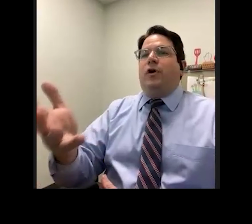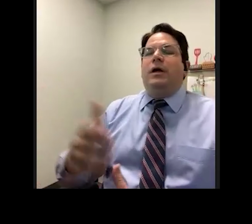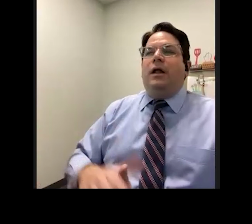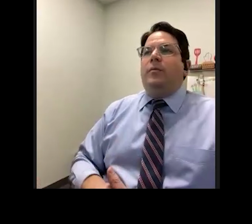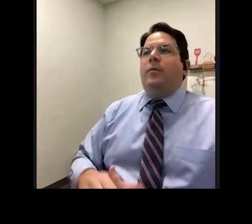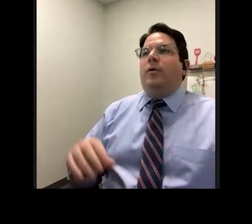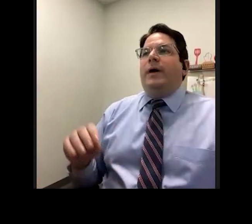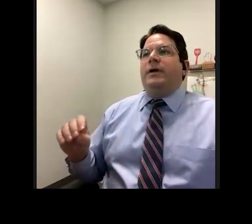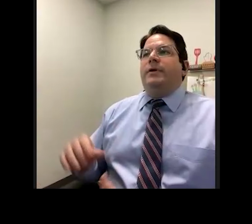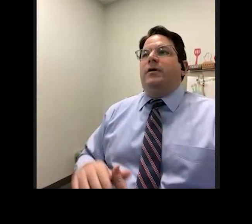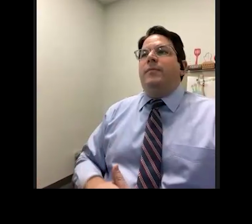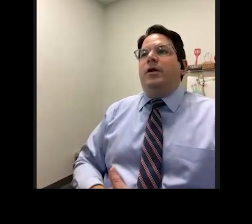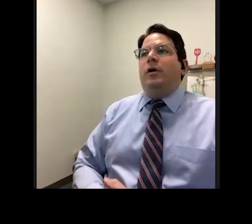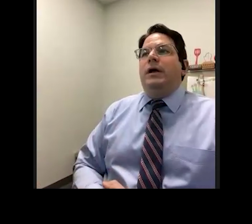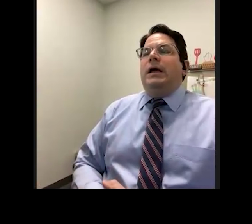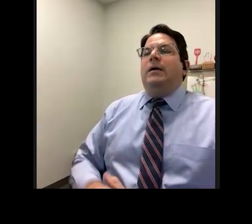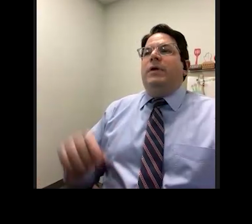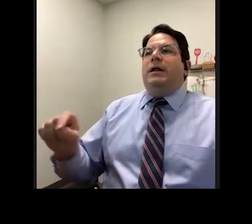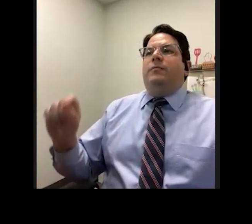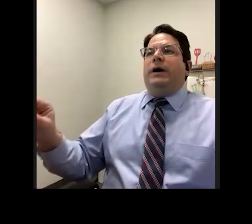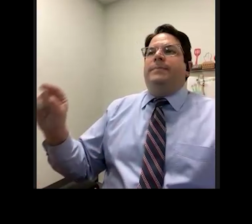And I'll talk a little bit more about them here in a minute.